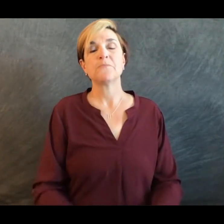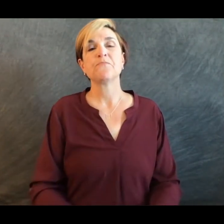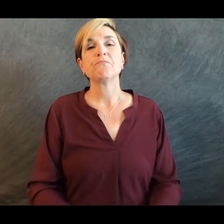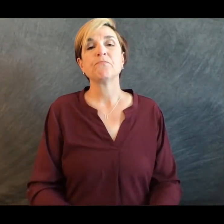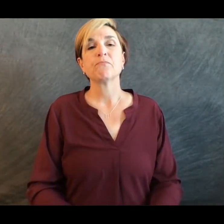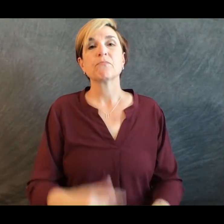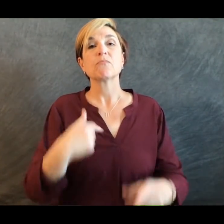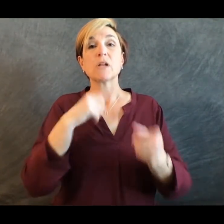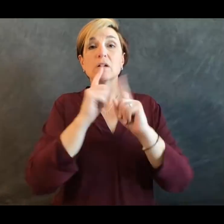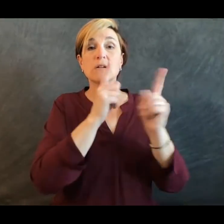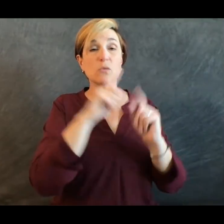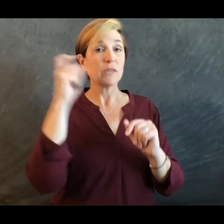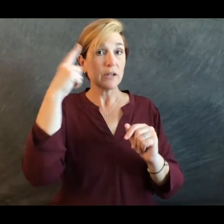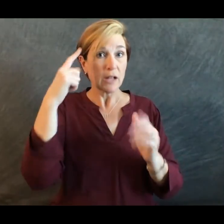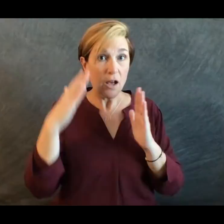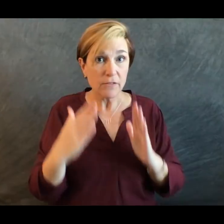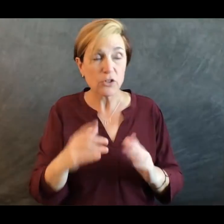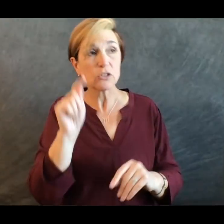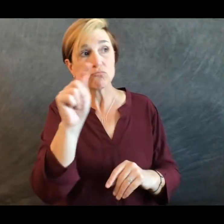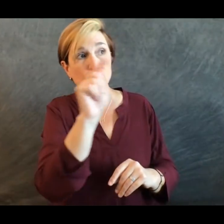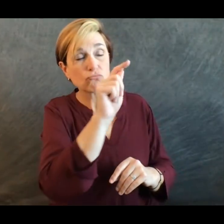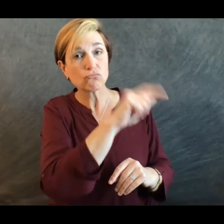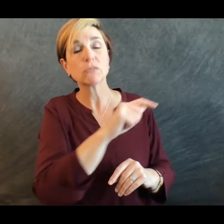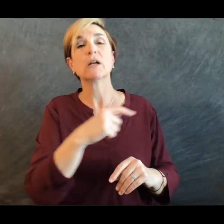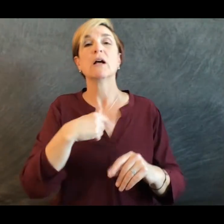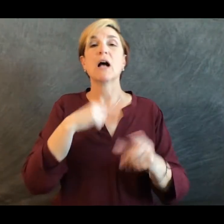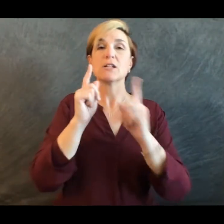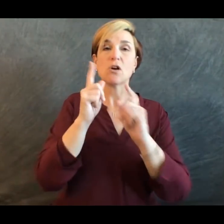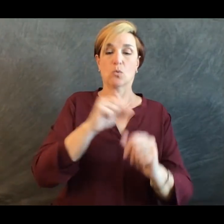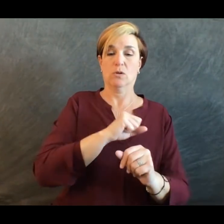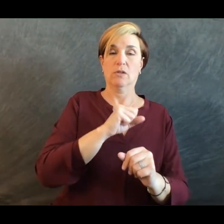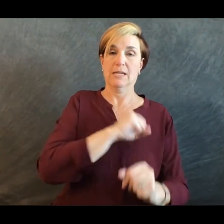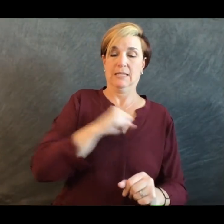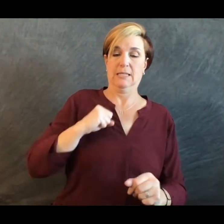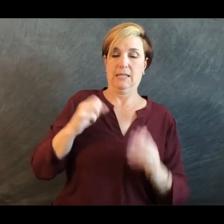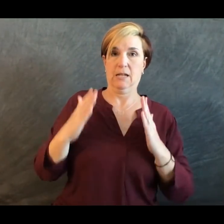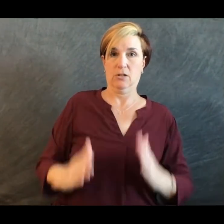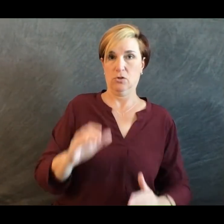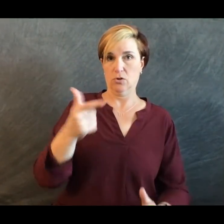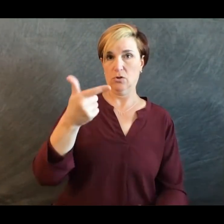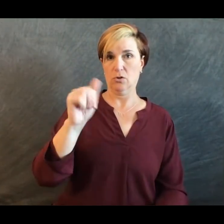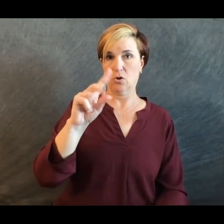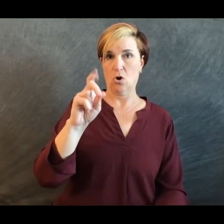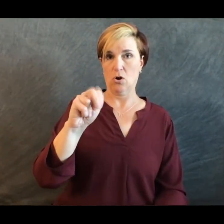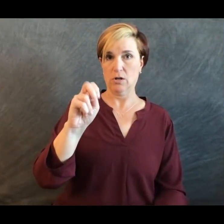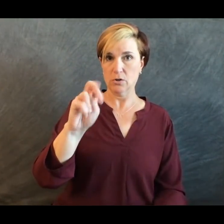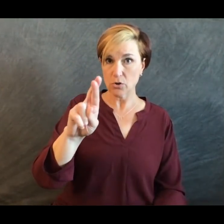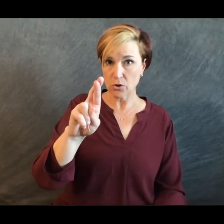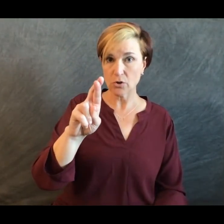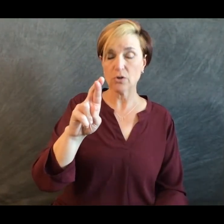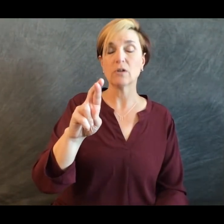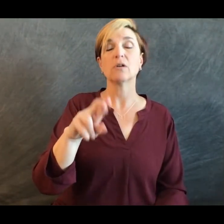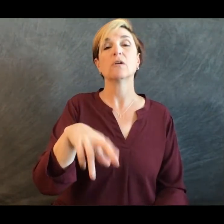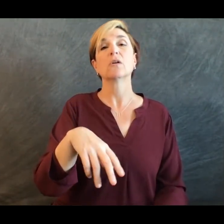been in contact with Senator Cory Gardner about an outbreak at a a